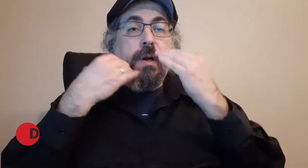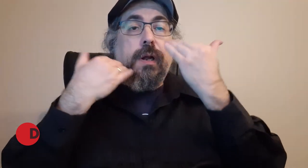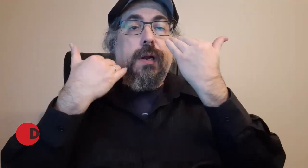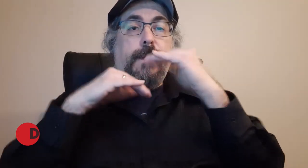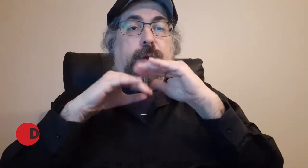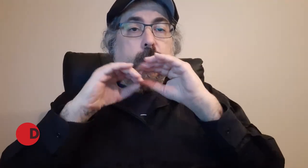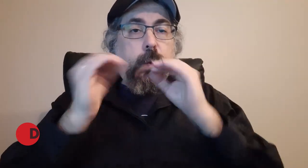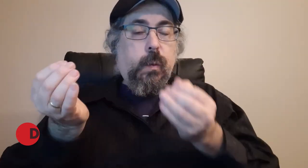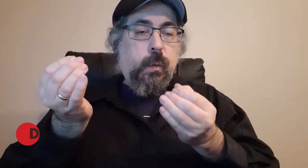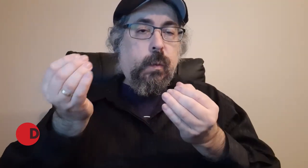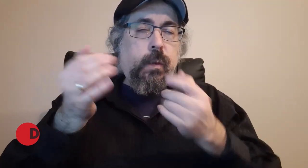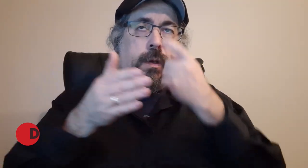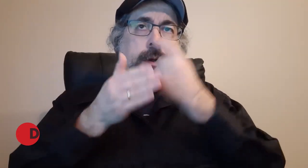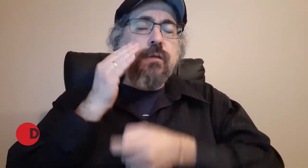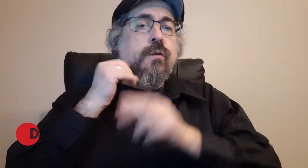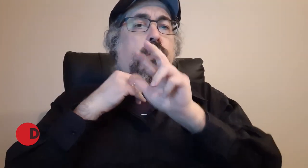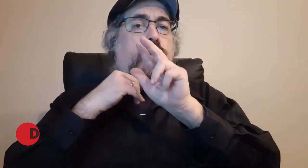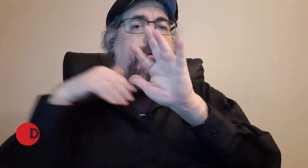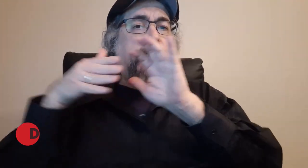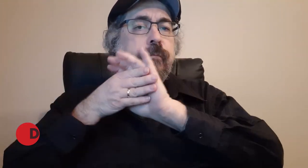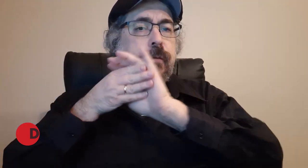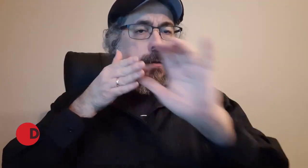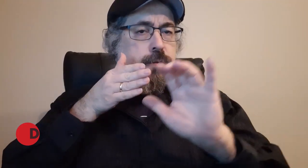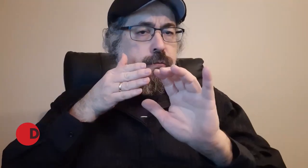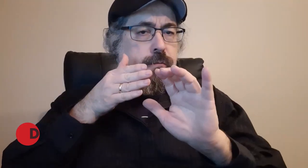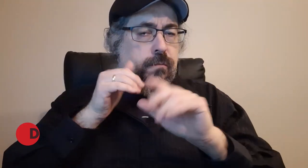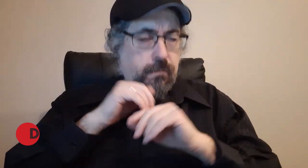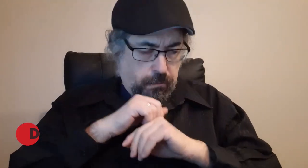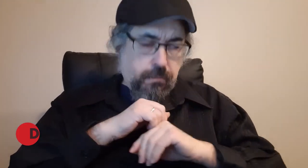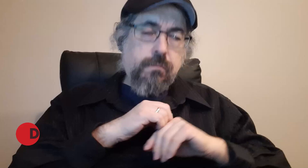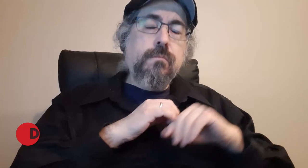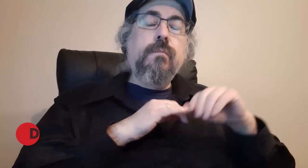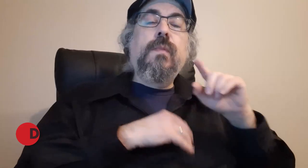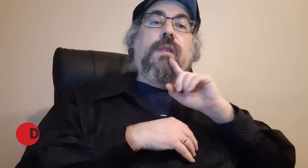voice calling plan for $35 a month,